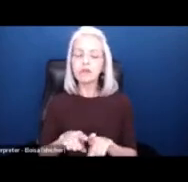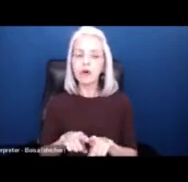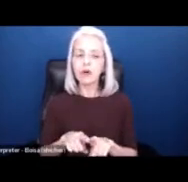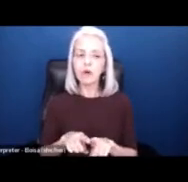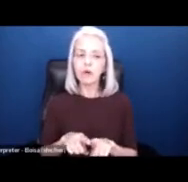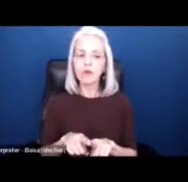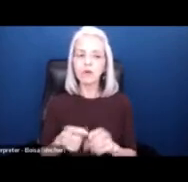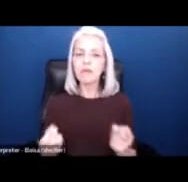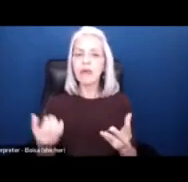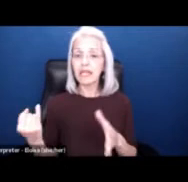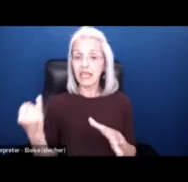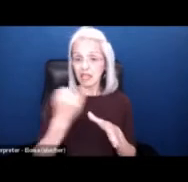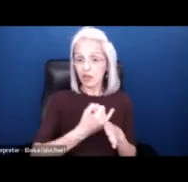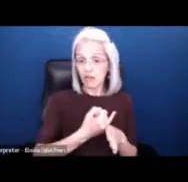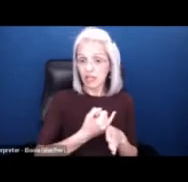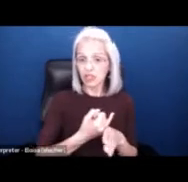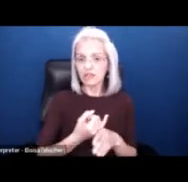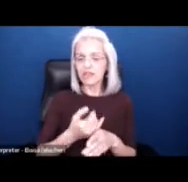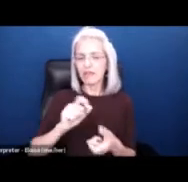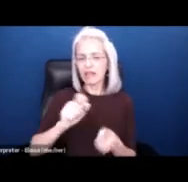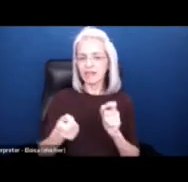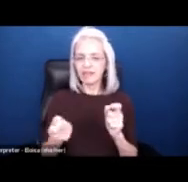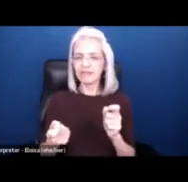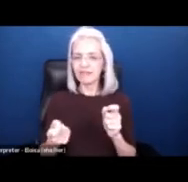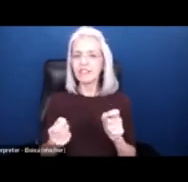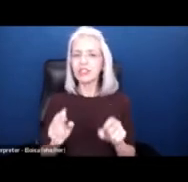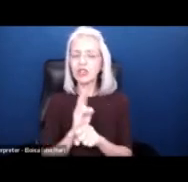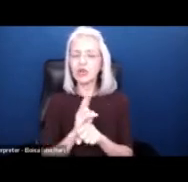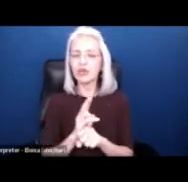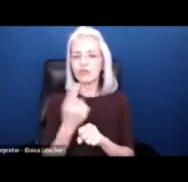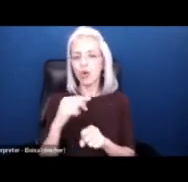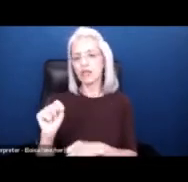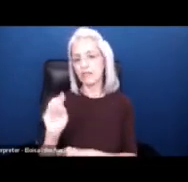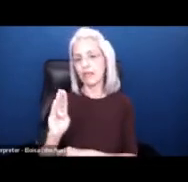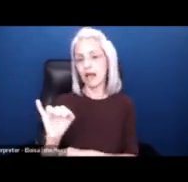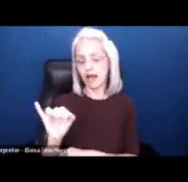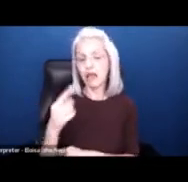of interventions that have been adapted to be used with people with TBI. There are for example,